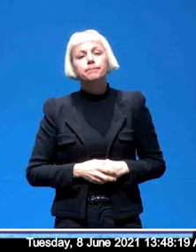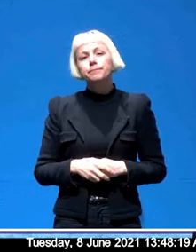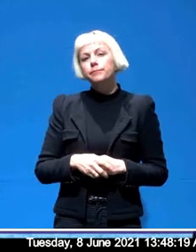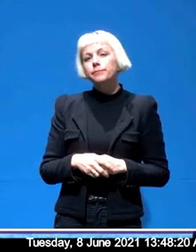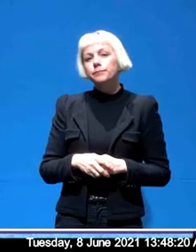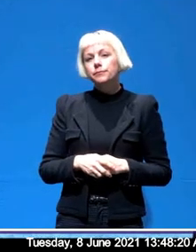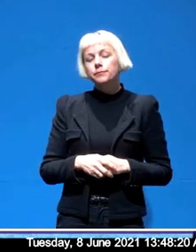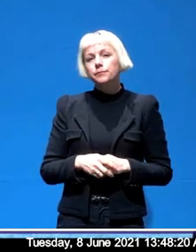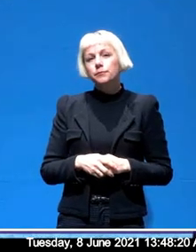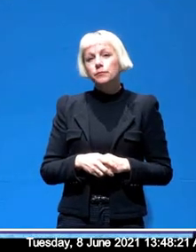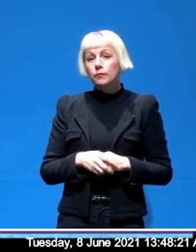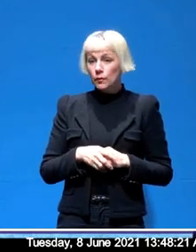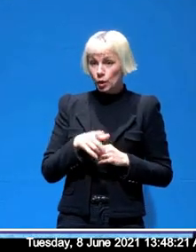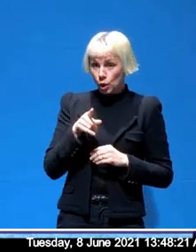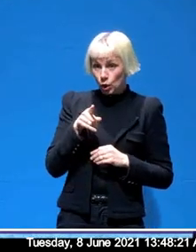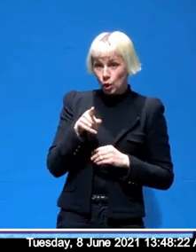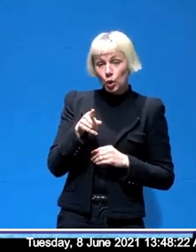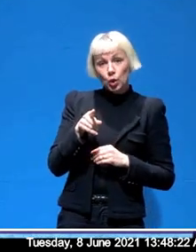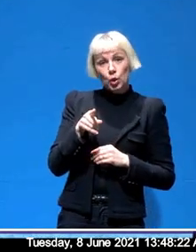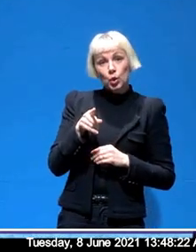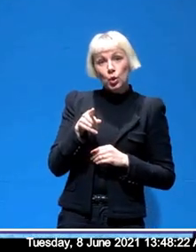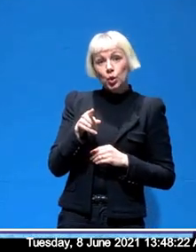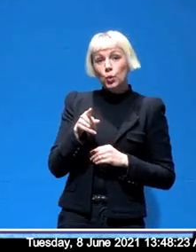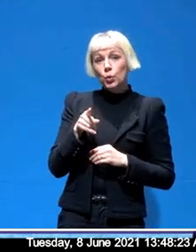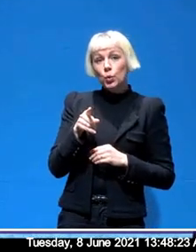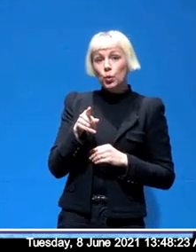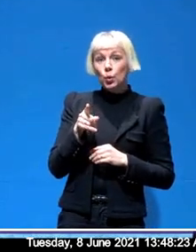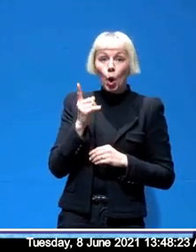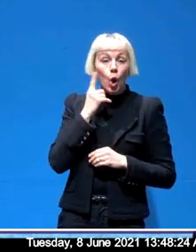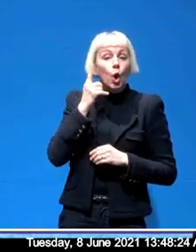You would have heard Karen speak about an incident that happened